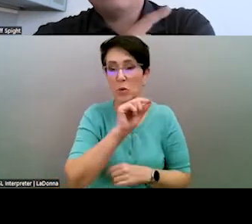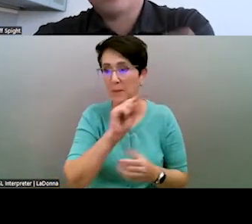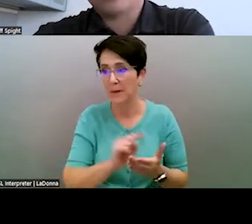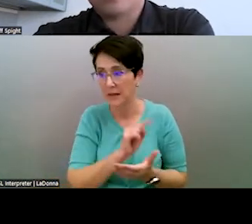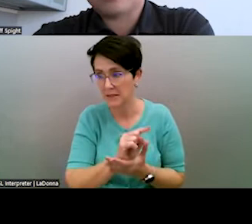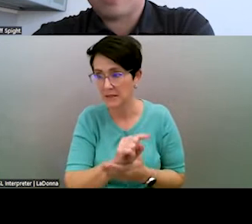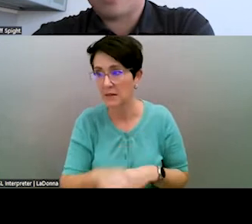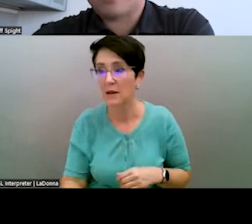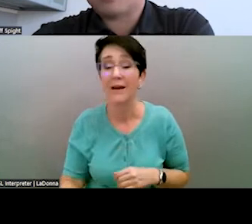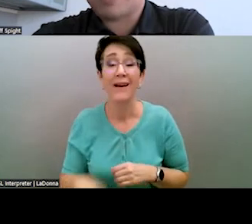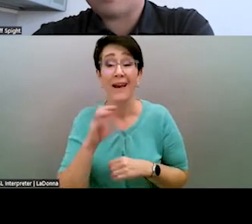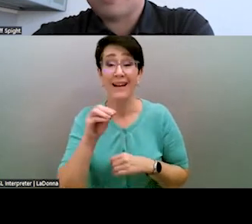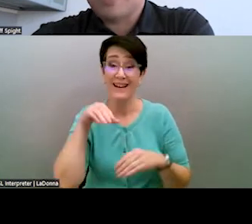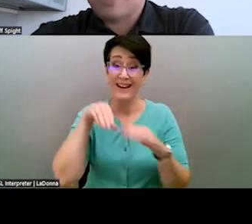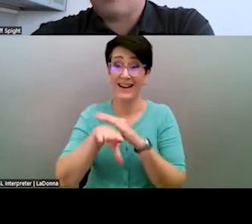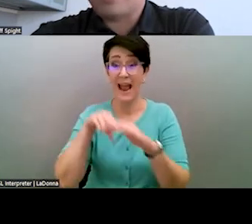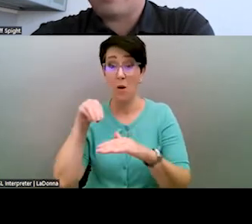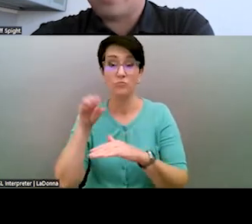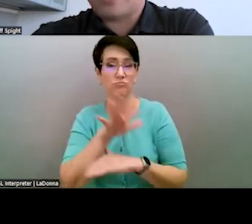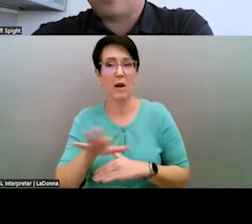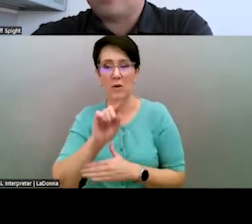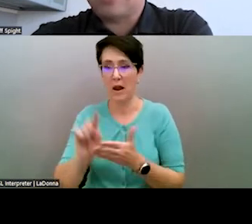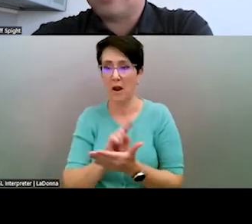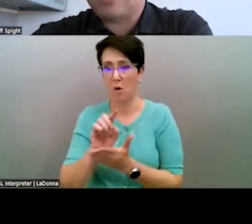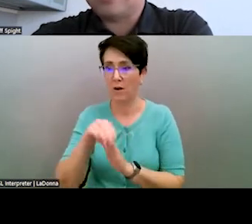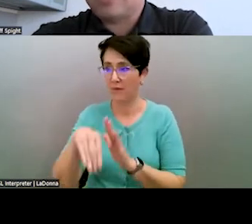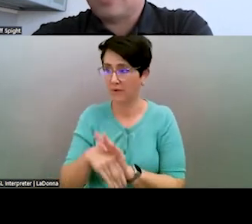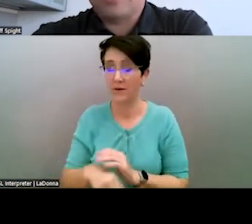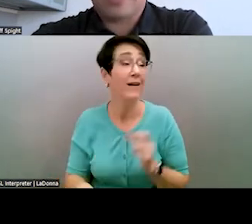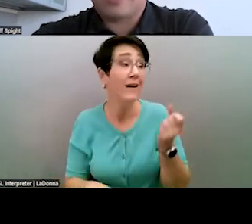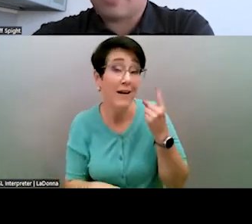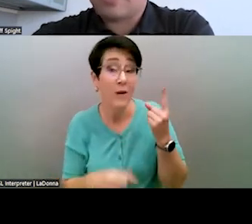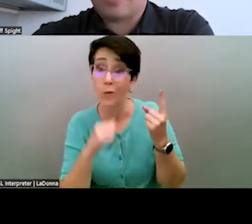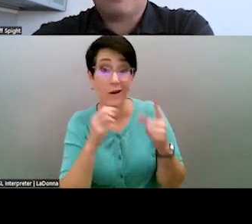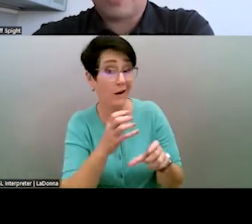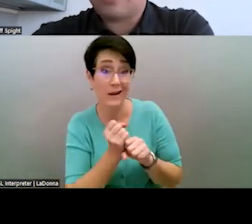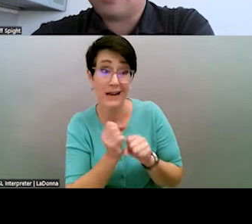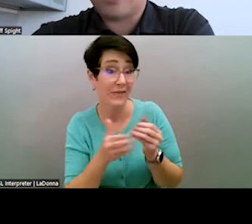DOOR TO DOOR TIME ON THE EXPRESS. NOT GETTING THE EASY KIDS. WE ARE GETTING THE CHALLENGED.